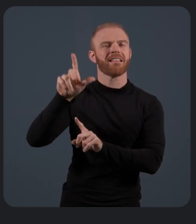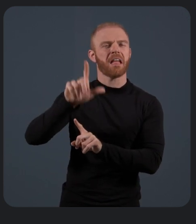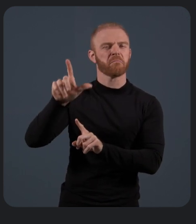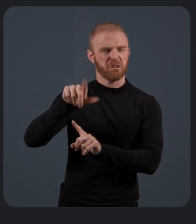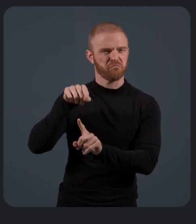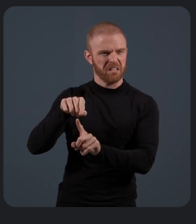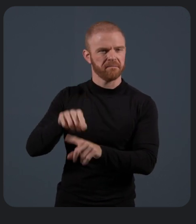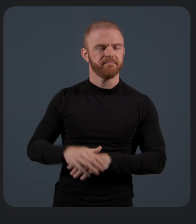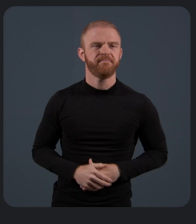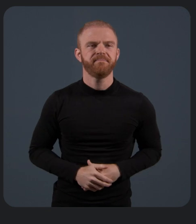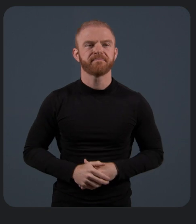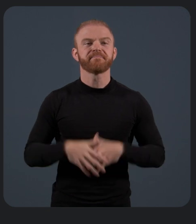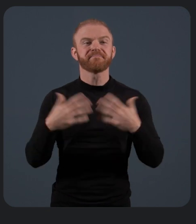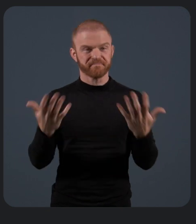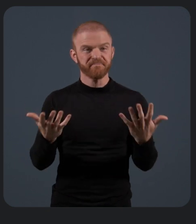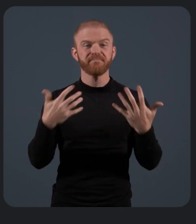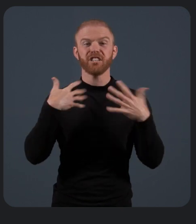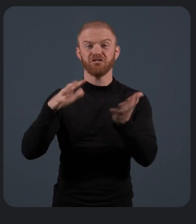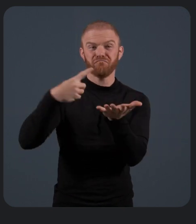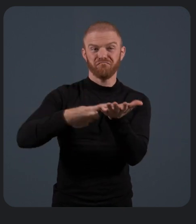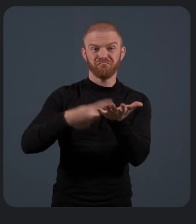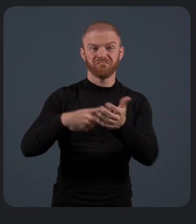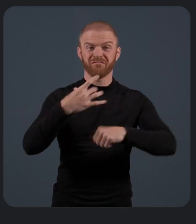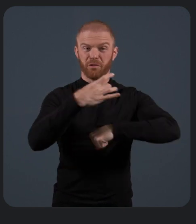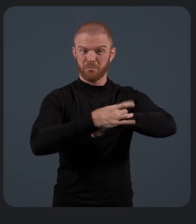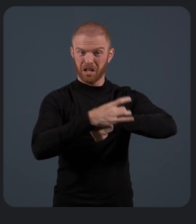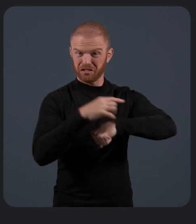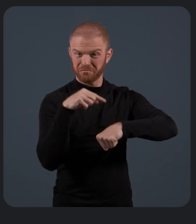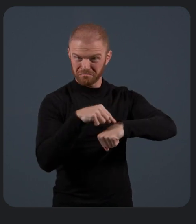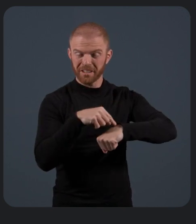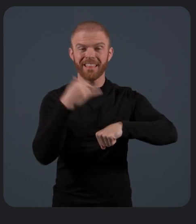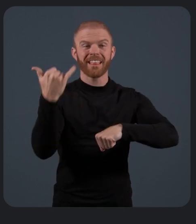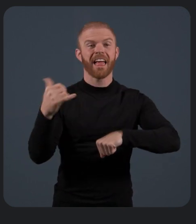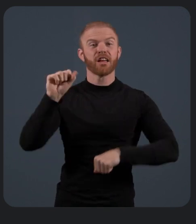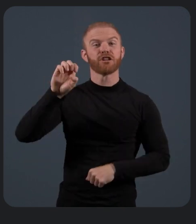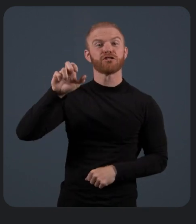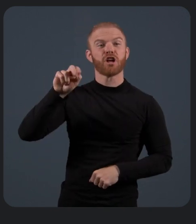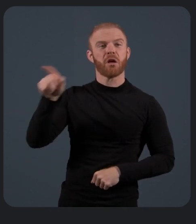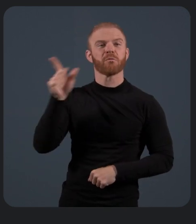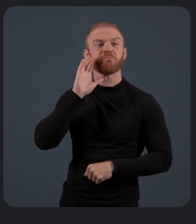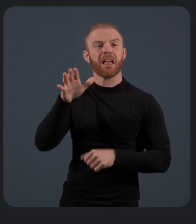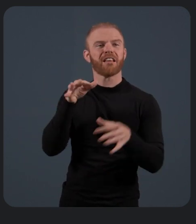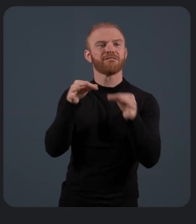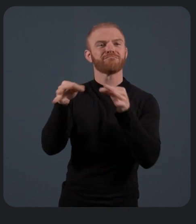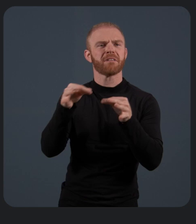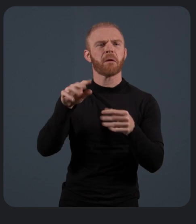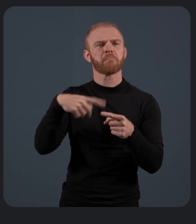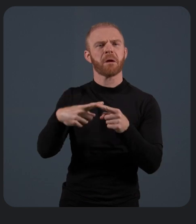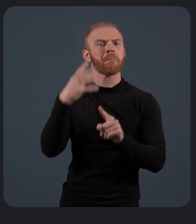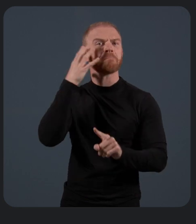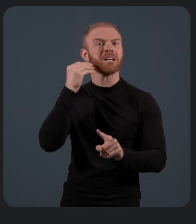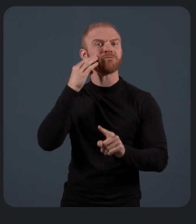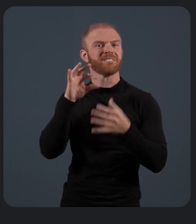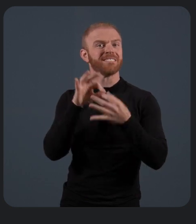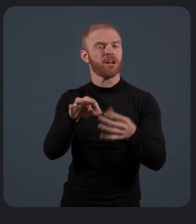OK, so I talked about this screen on your wrist and now Sean is going to talk about bringing your experiences to the larger screens.